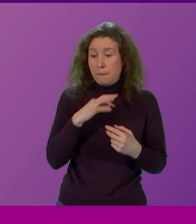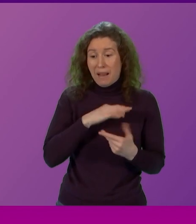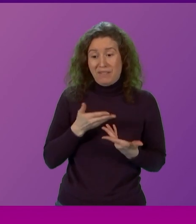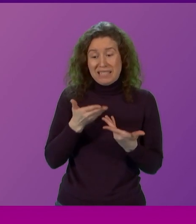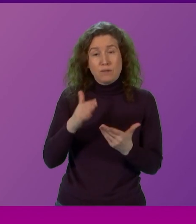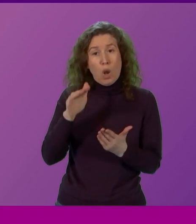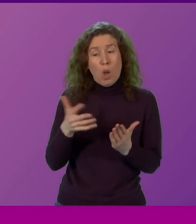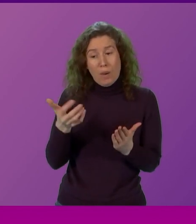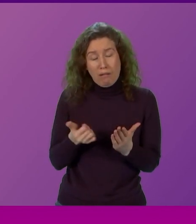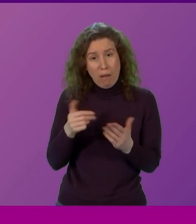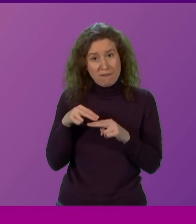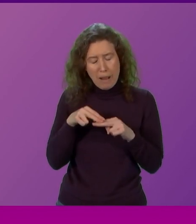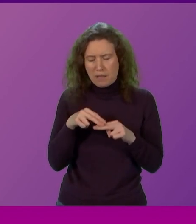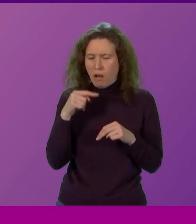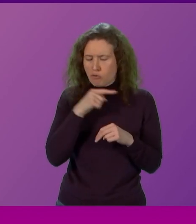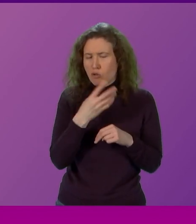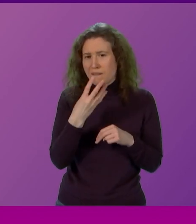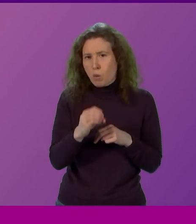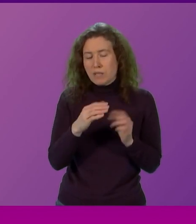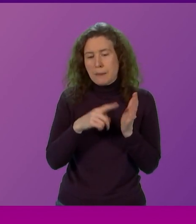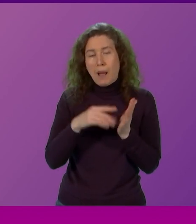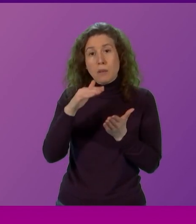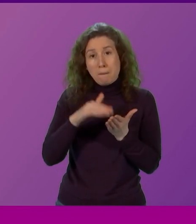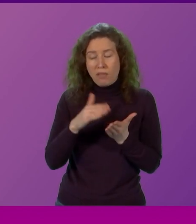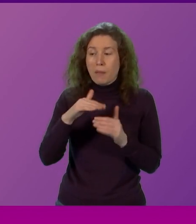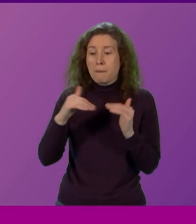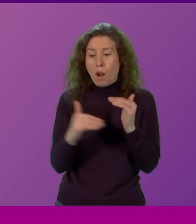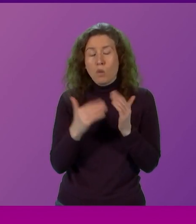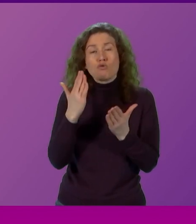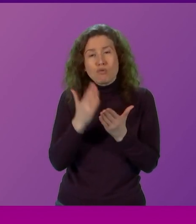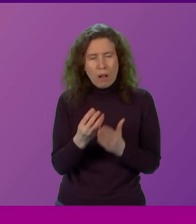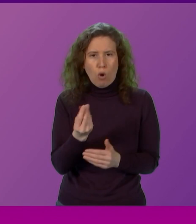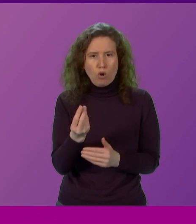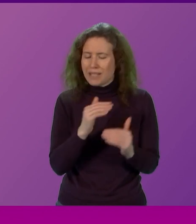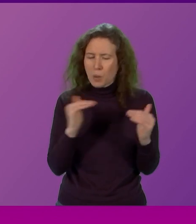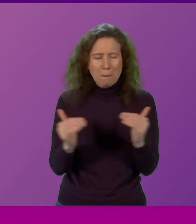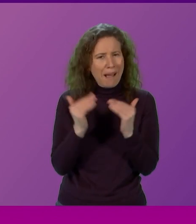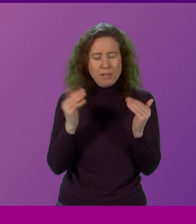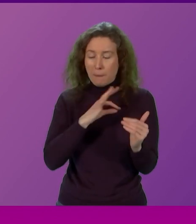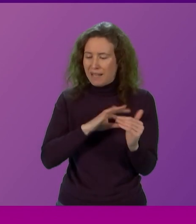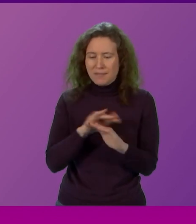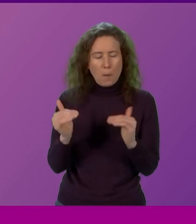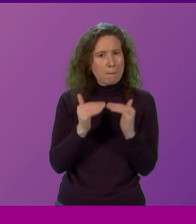are at least £140 a month below the real cost of food, energy and everyday items.